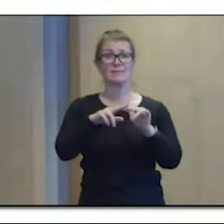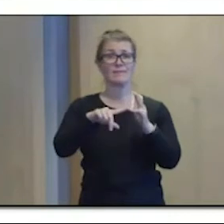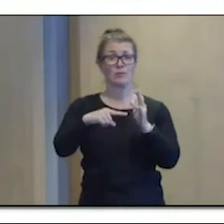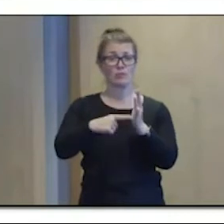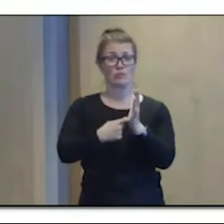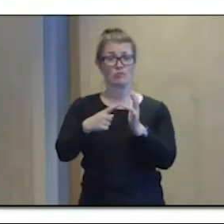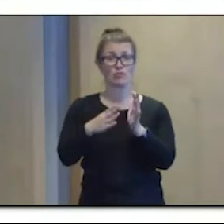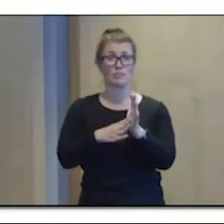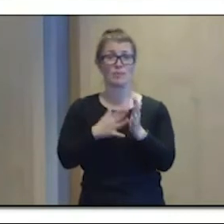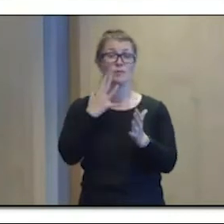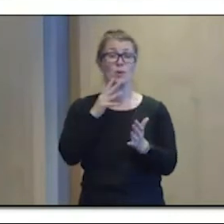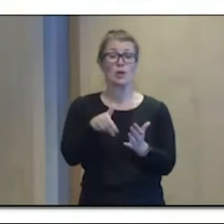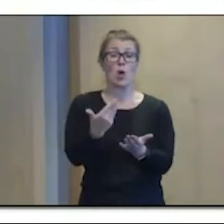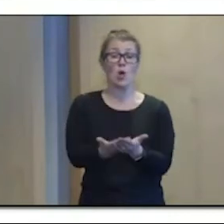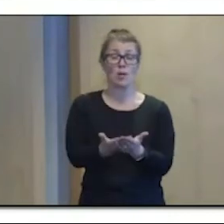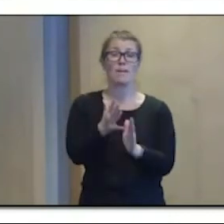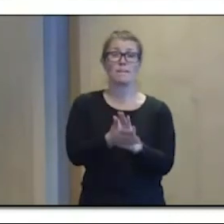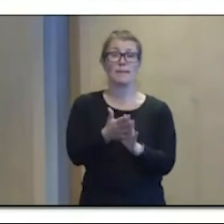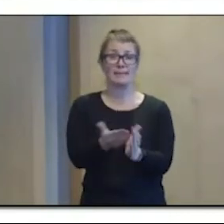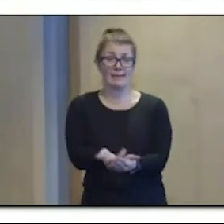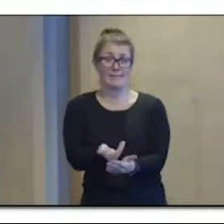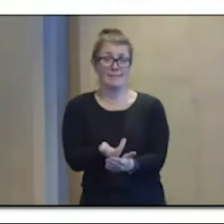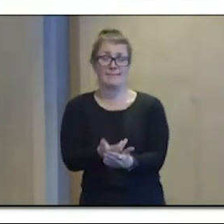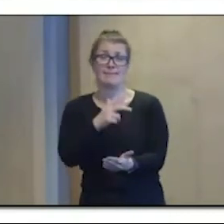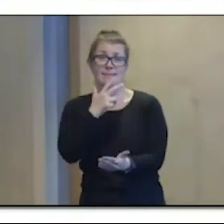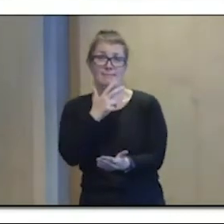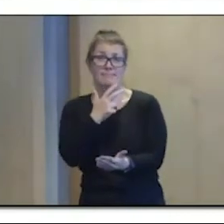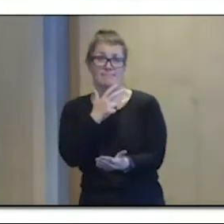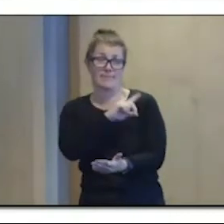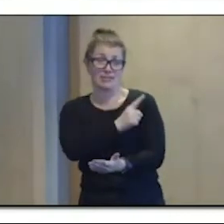and use that spare energy and hot water is one of those things that we could do.